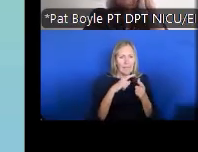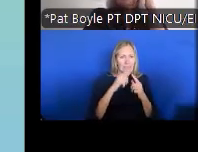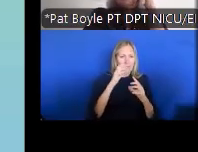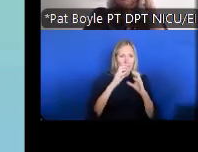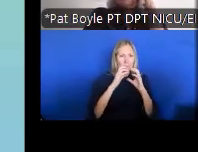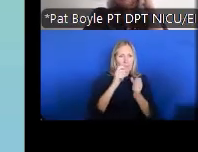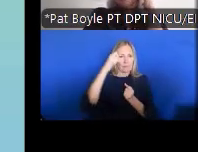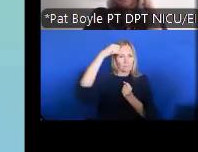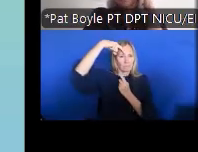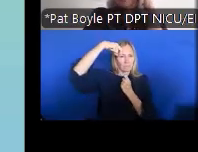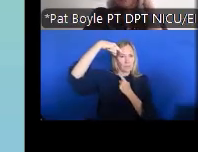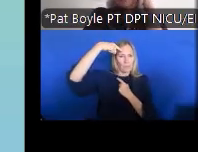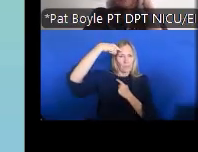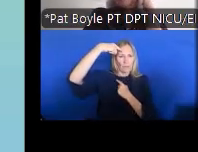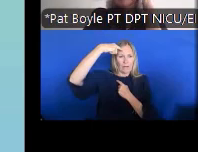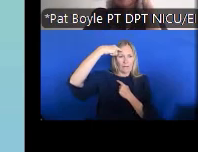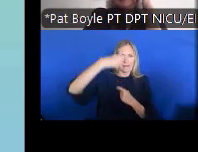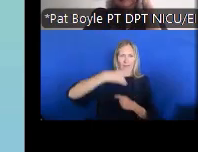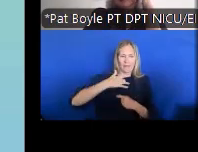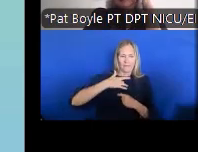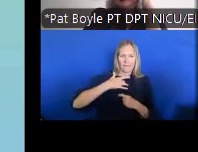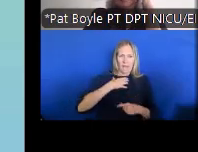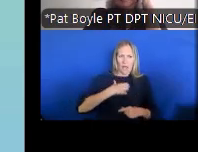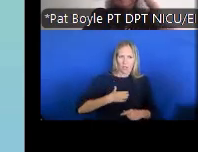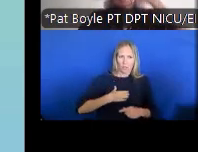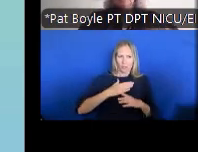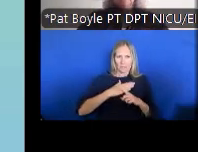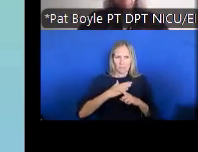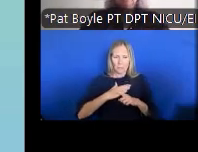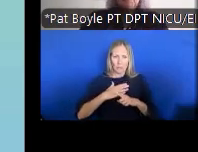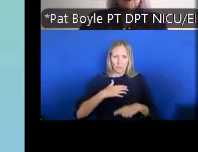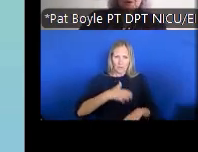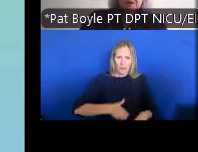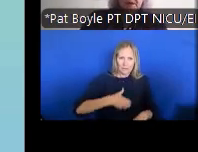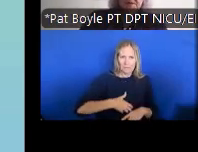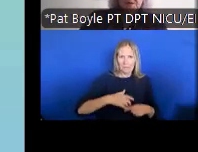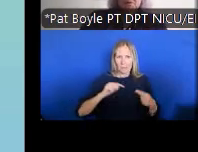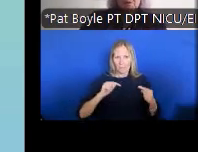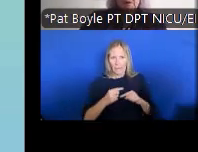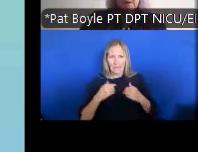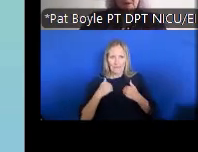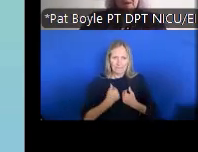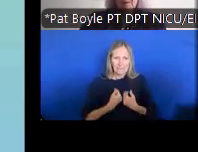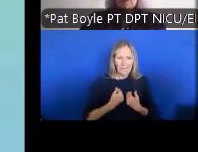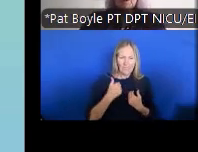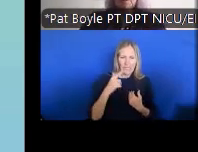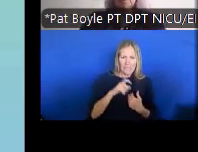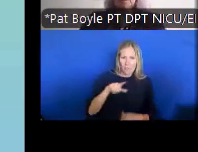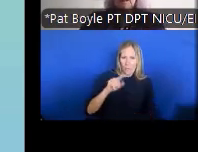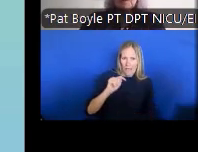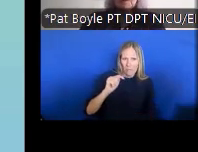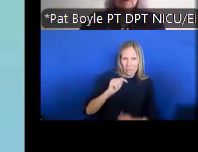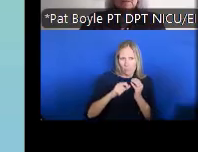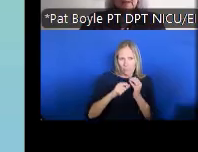feel hunger, temperature, nausea, pain, tiredness, the need to urinate, stool, and emotions. It allows us to stay